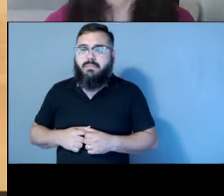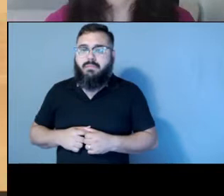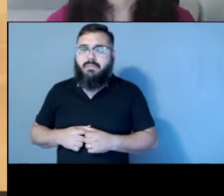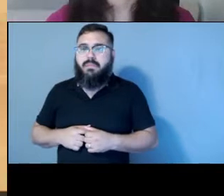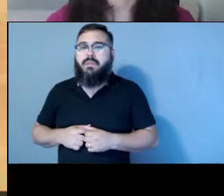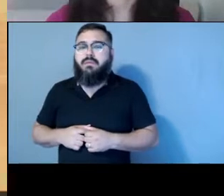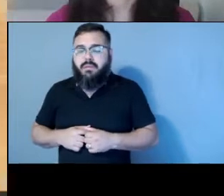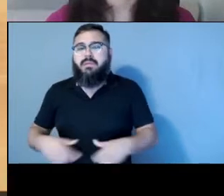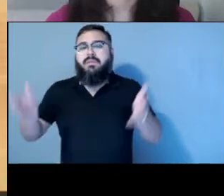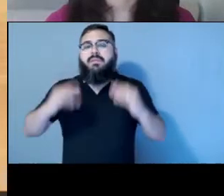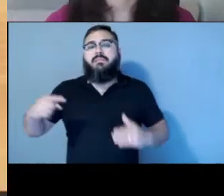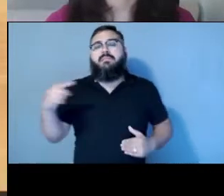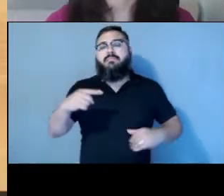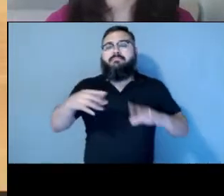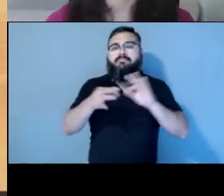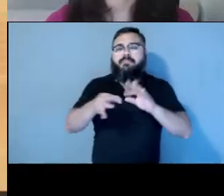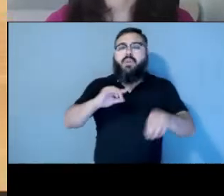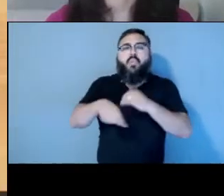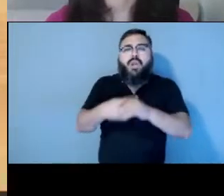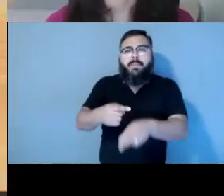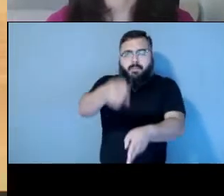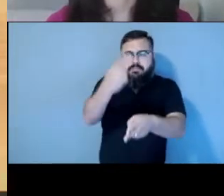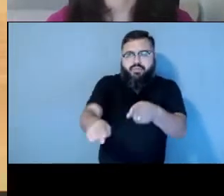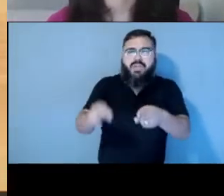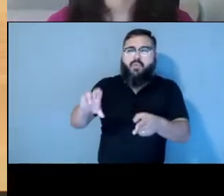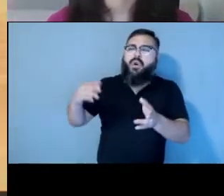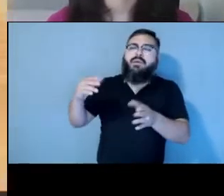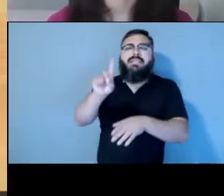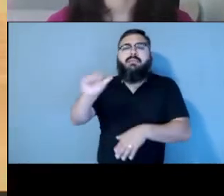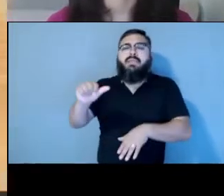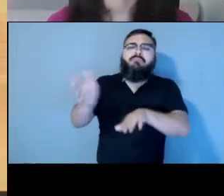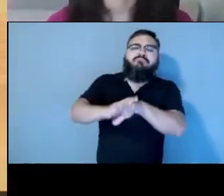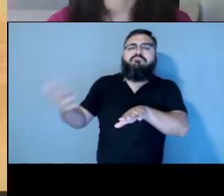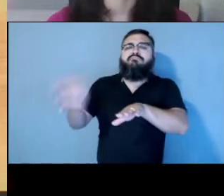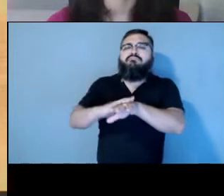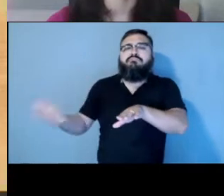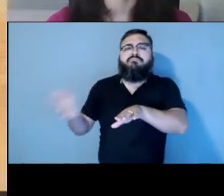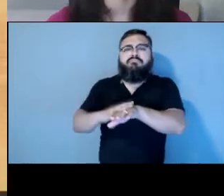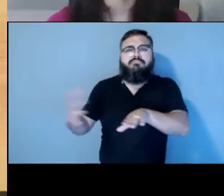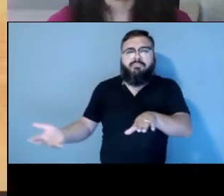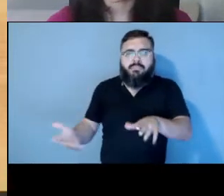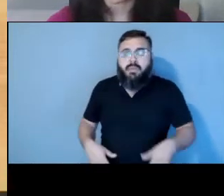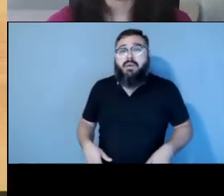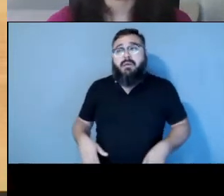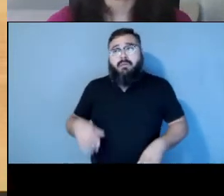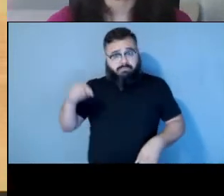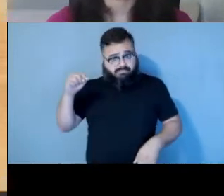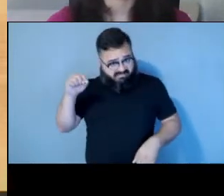The next slide deals with what about brief or intermittent disability? So things, these are things that kinda come and go, are they considered disabilities?